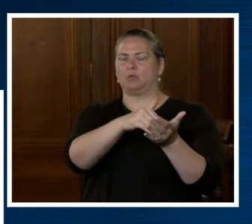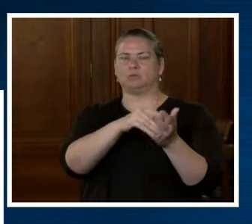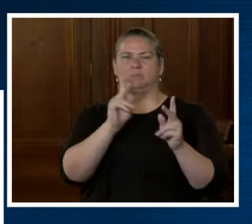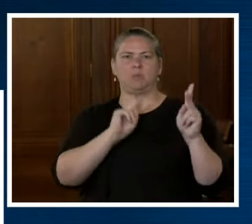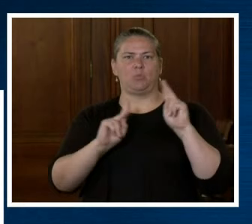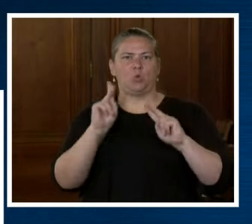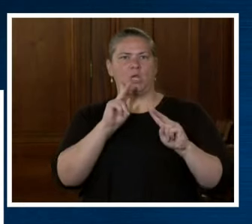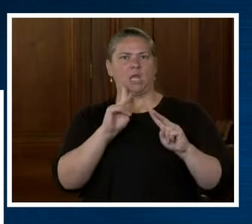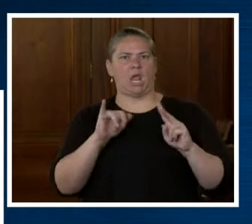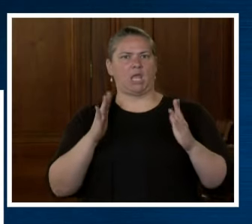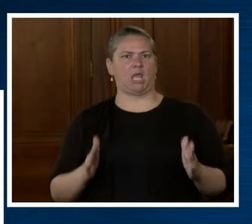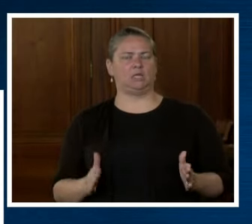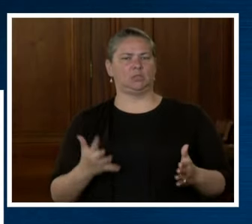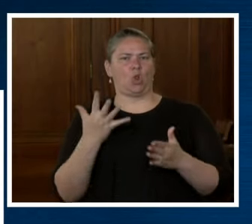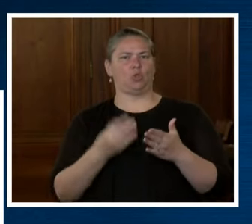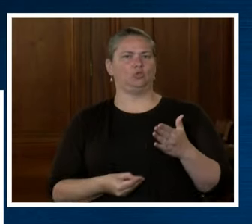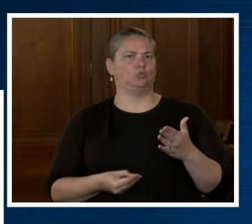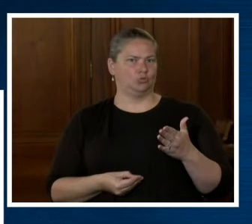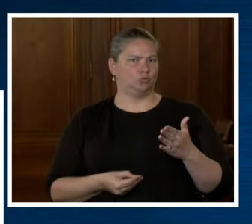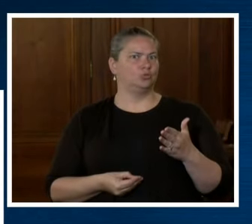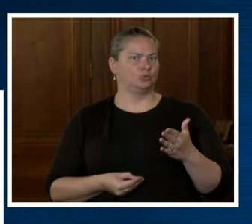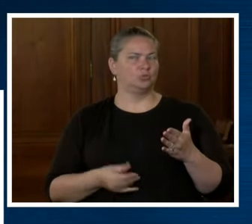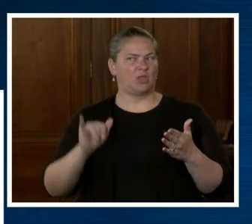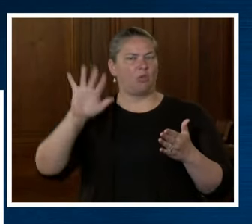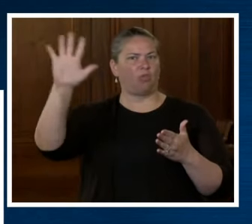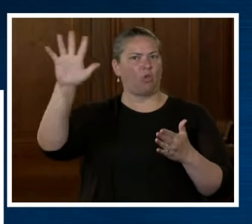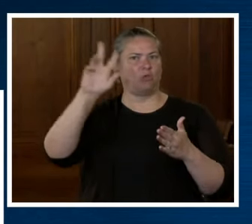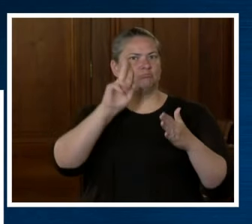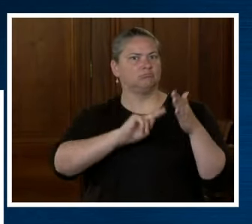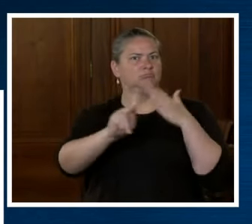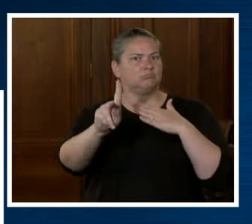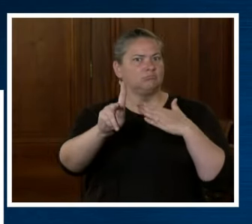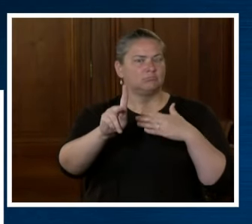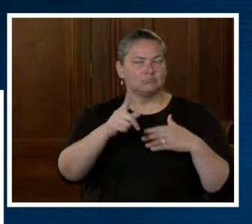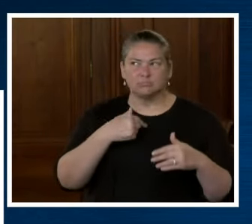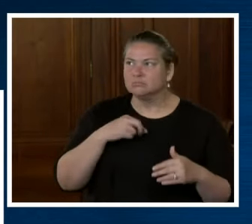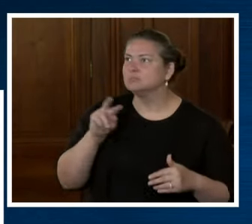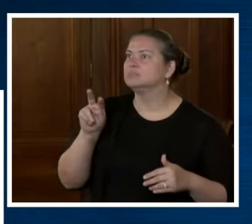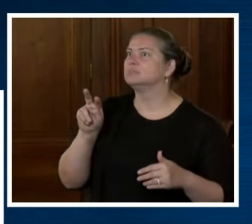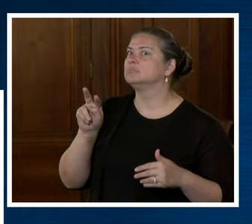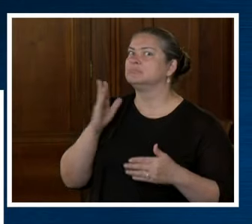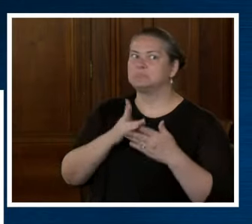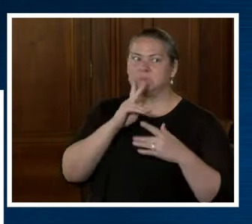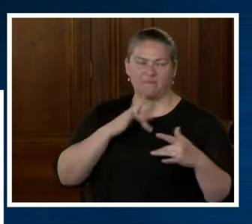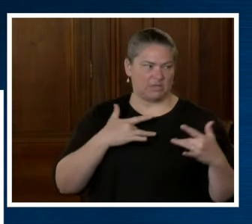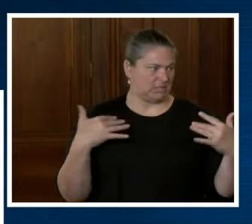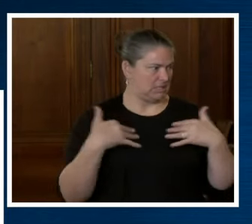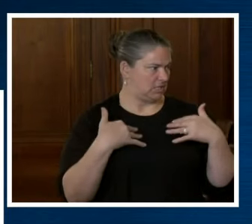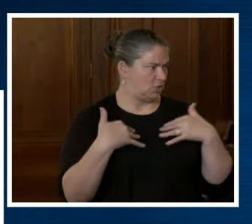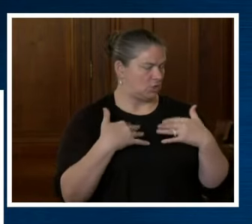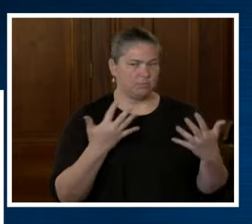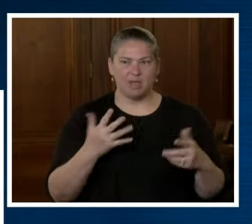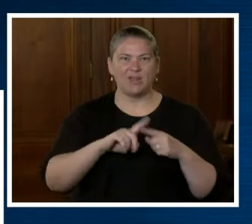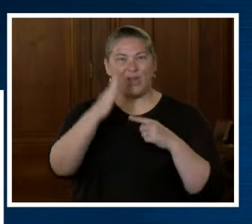IT IS FULL OF AMERICANS AND ISN'T SIMPLY A COLOR BASED ON POLITICAL PARTY.